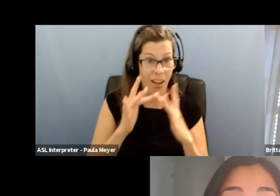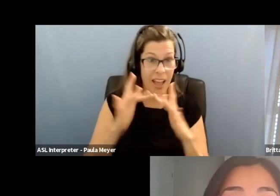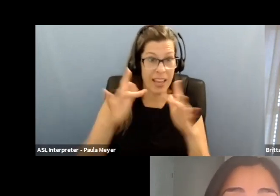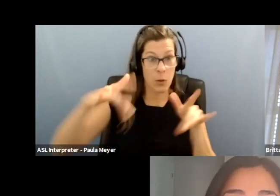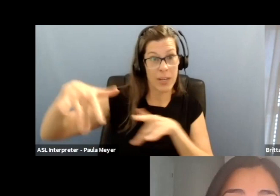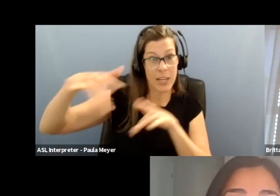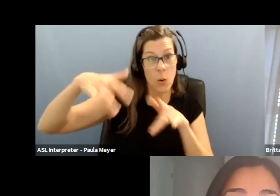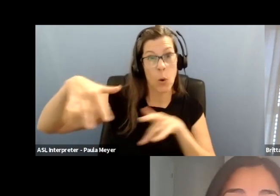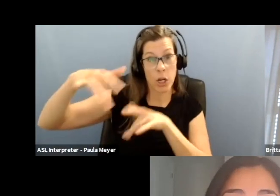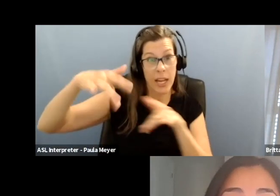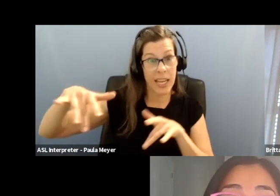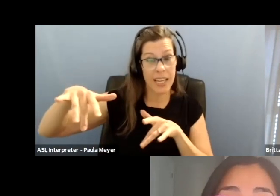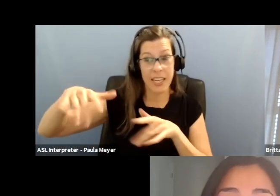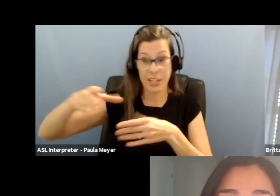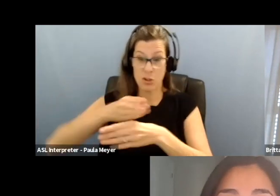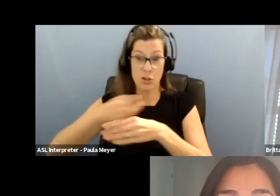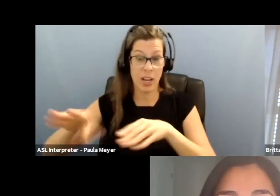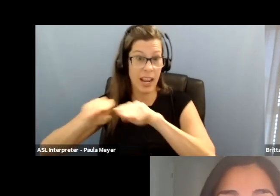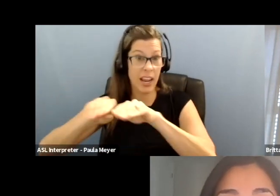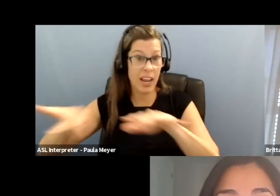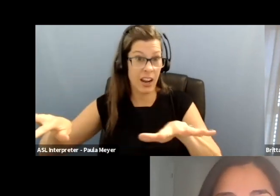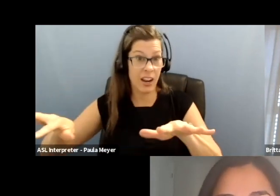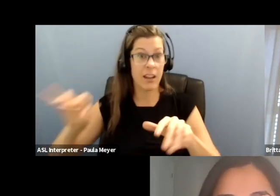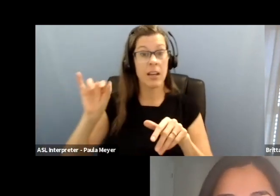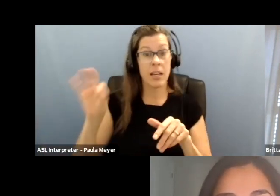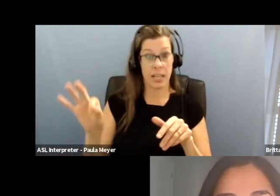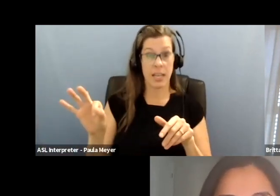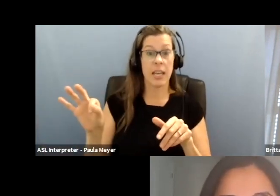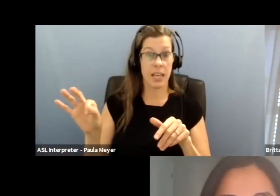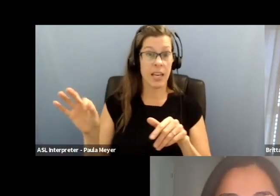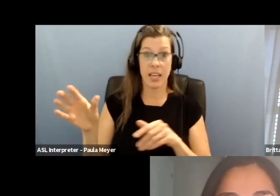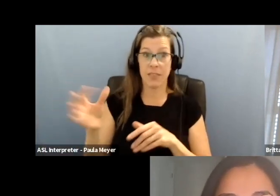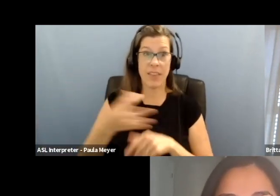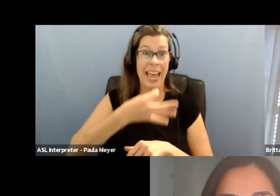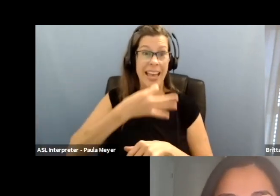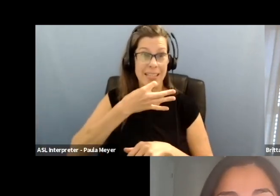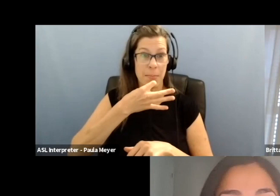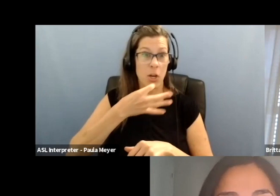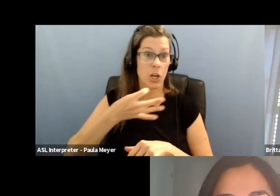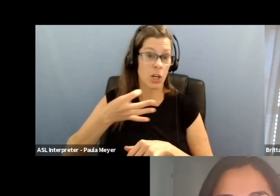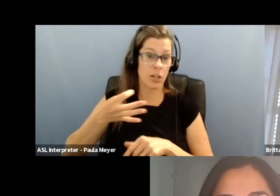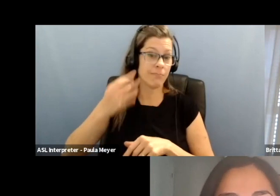and also if there's like a subject matter expertise required. So that's just the number.